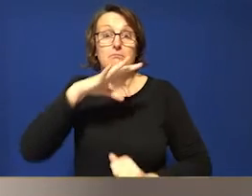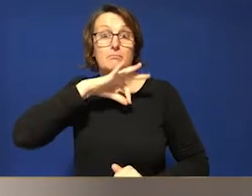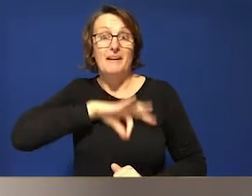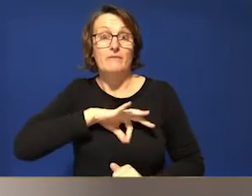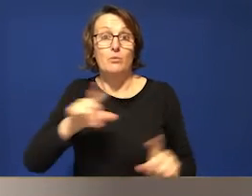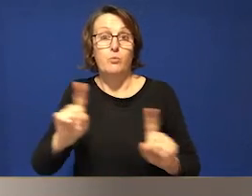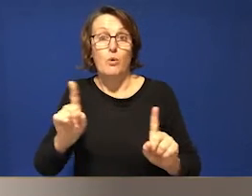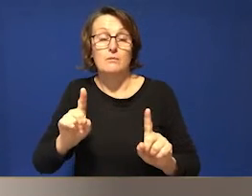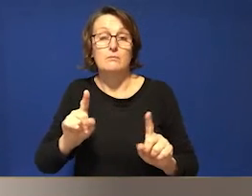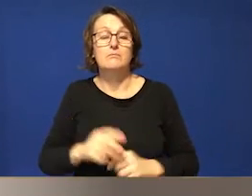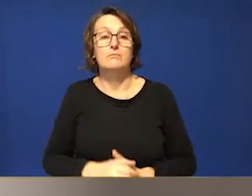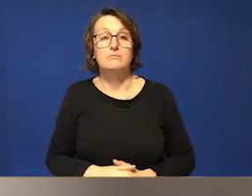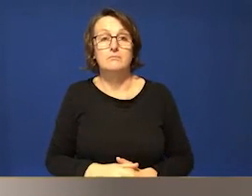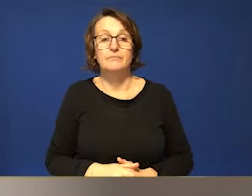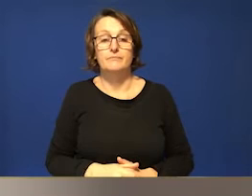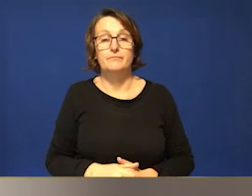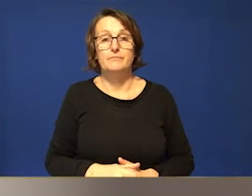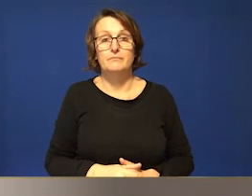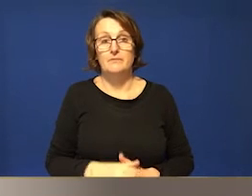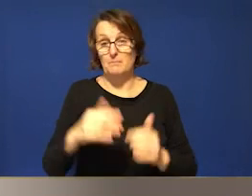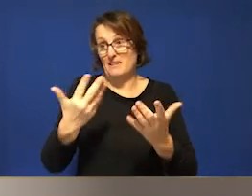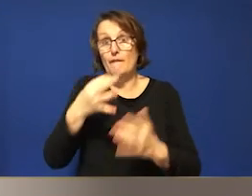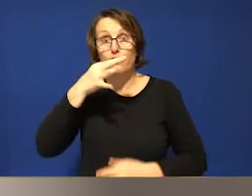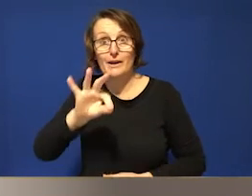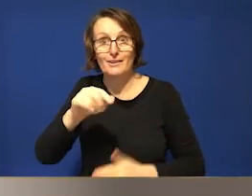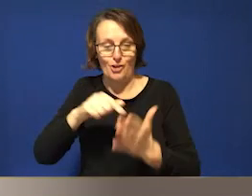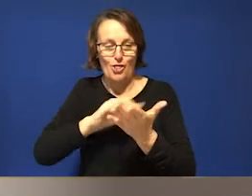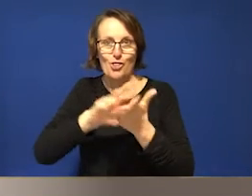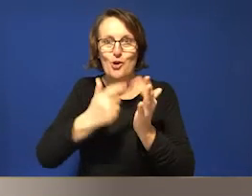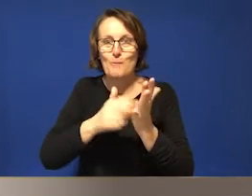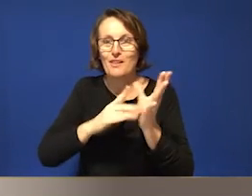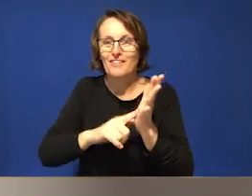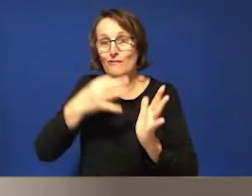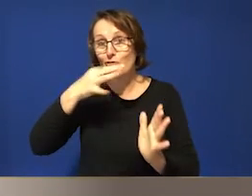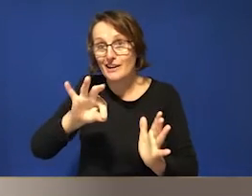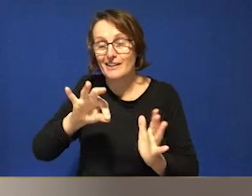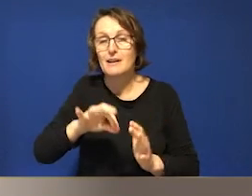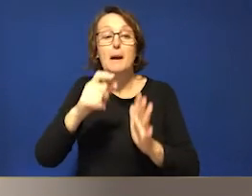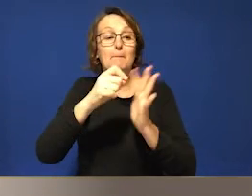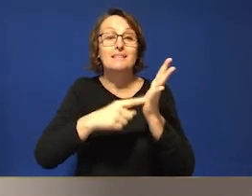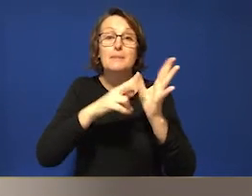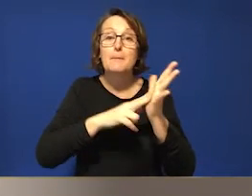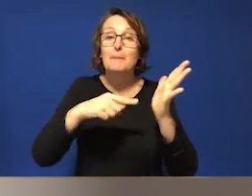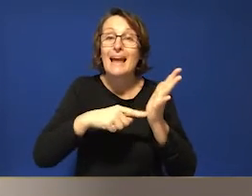the great advantage of apart from the fact that thermal part of it is kind of free is that the plant areas are much smaller